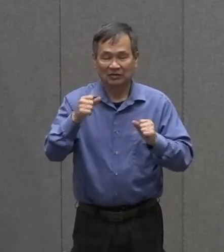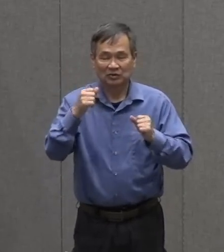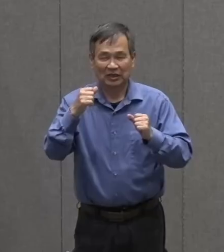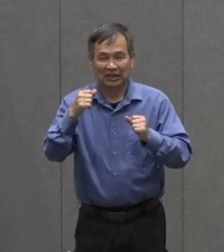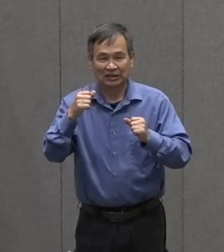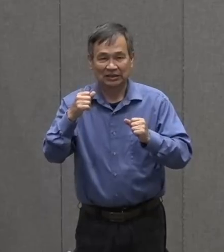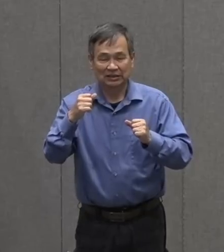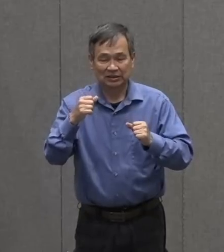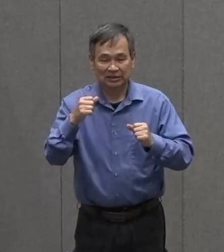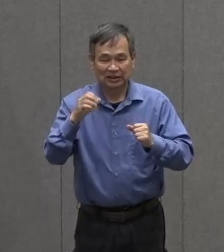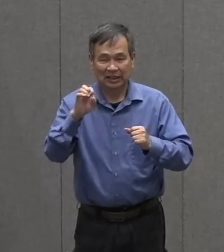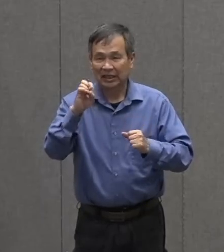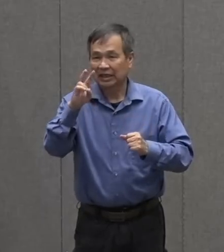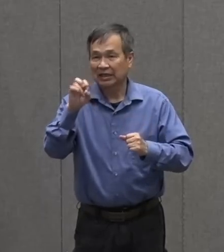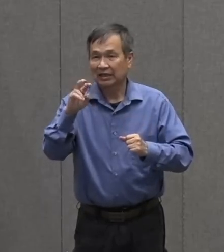cause the even numbers have familiar too.